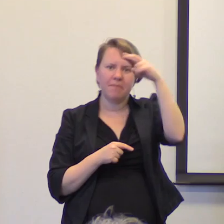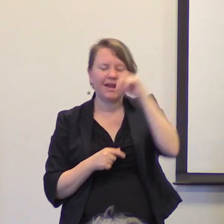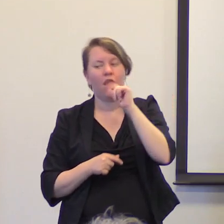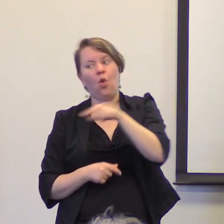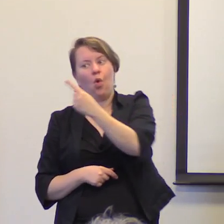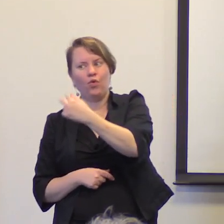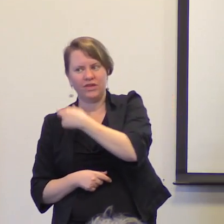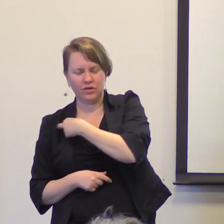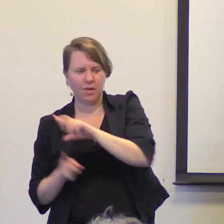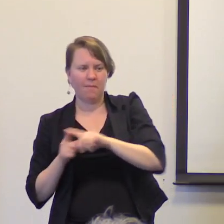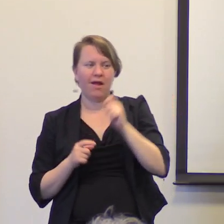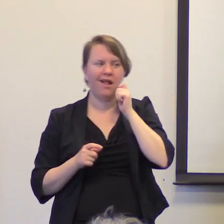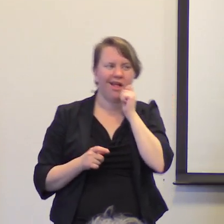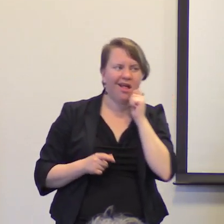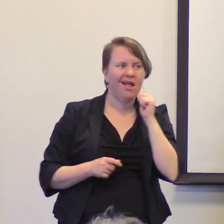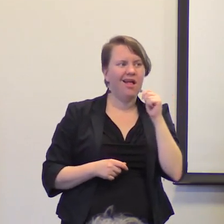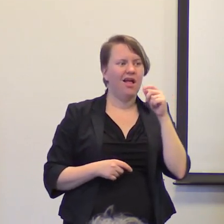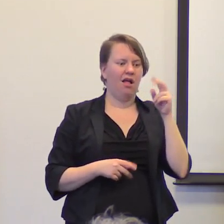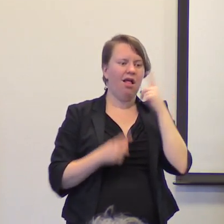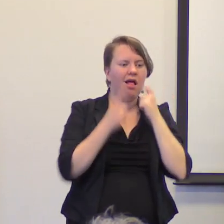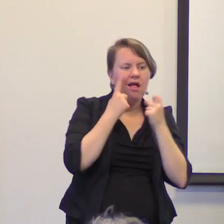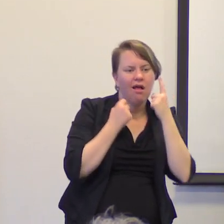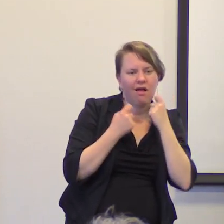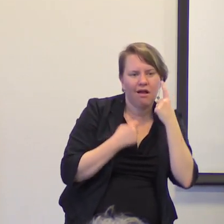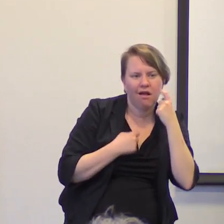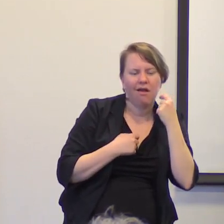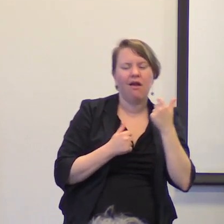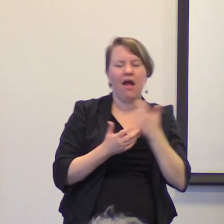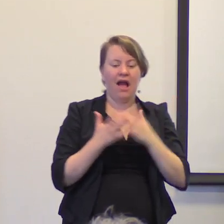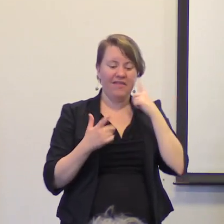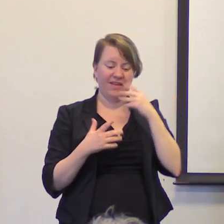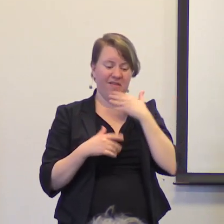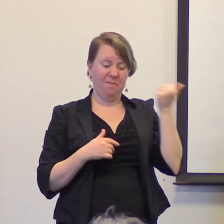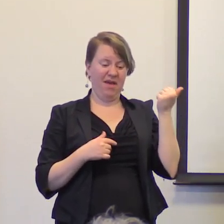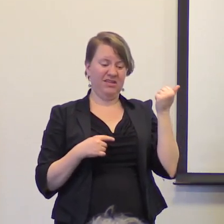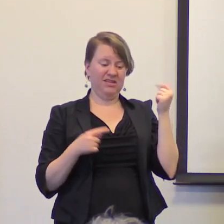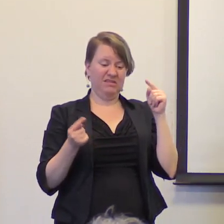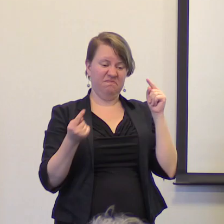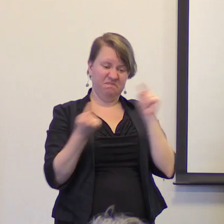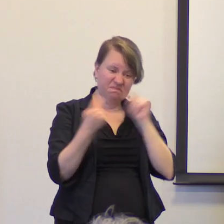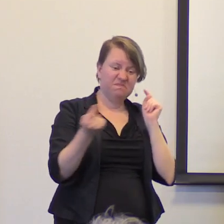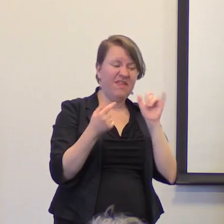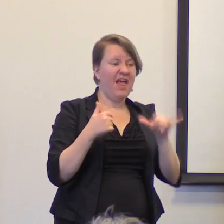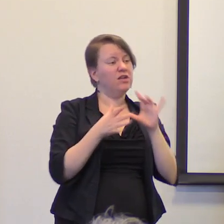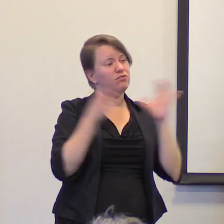but ethnicity--we should be suspicious of ... I think the best antidote to that is unity.